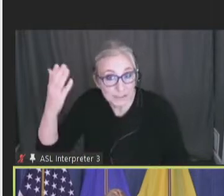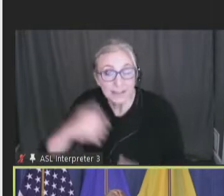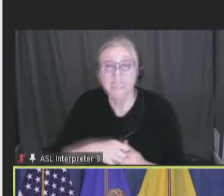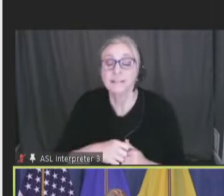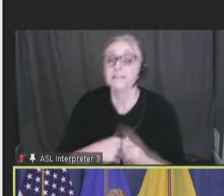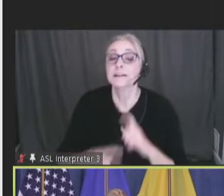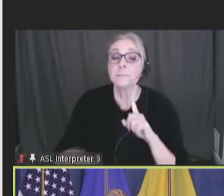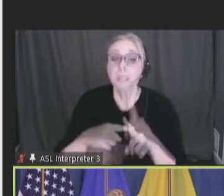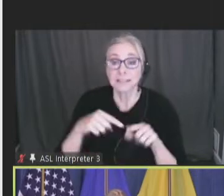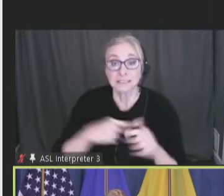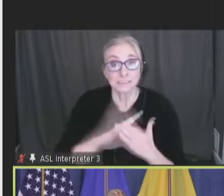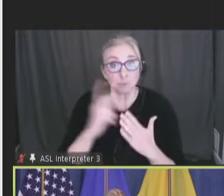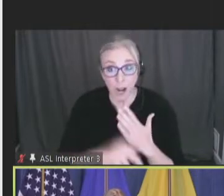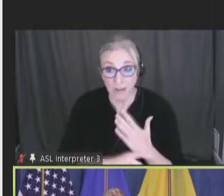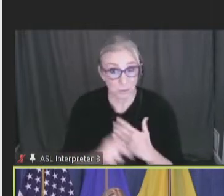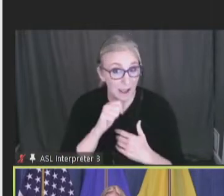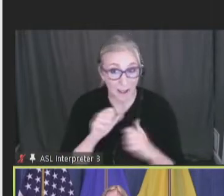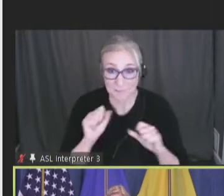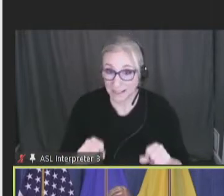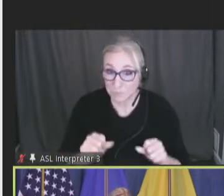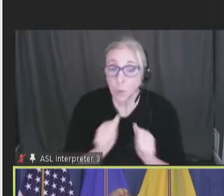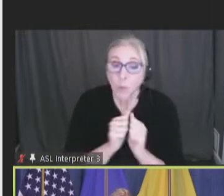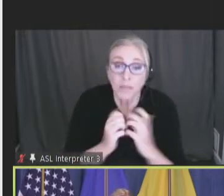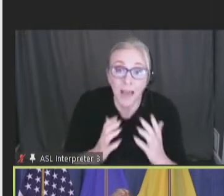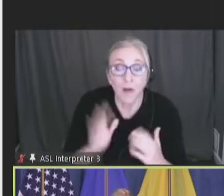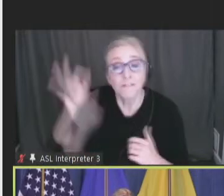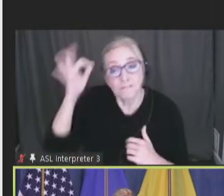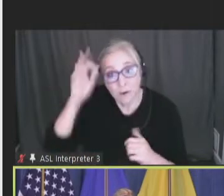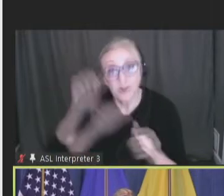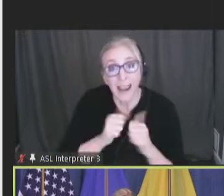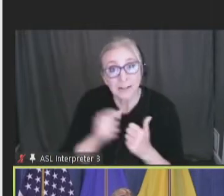this project wouldn't have been possible without the federal agencies and partners